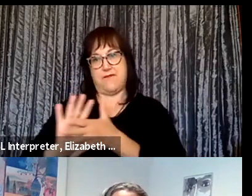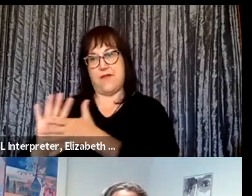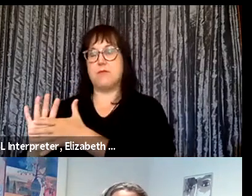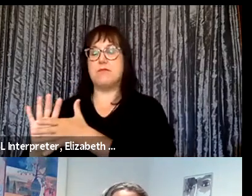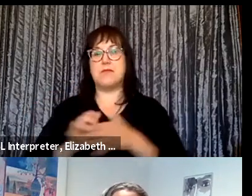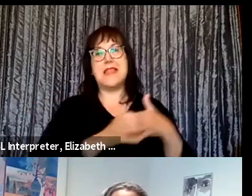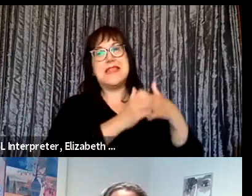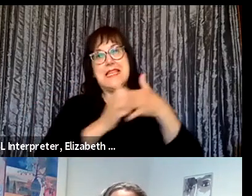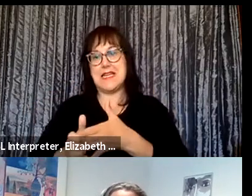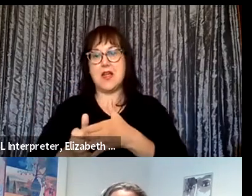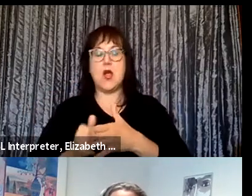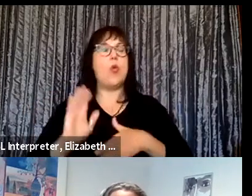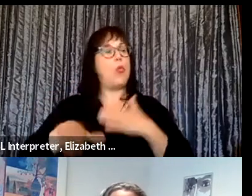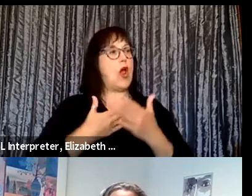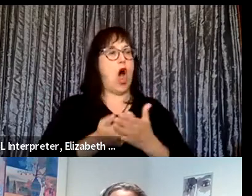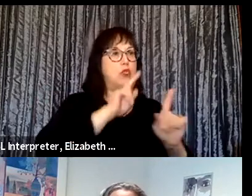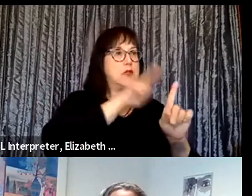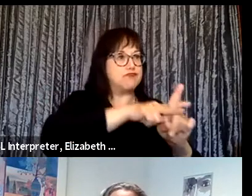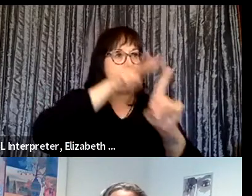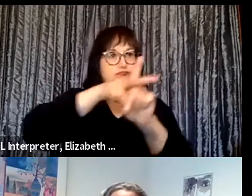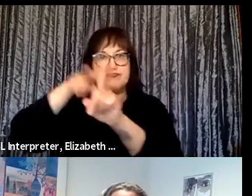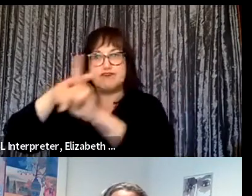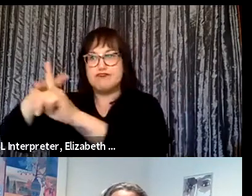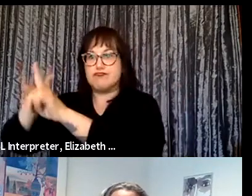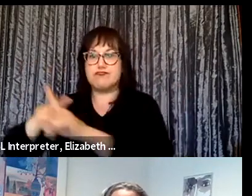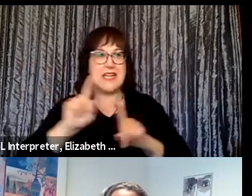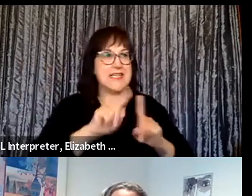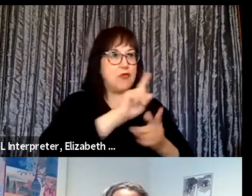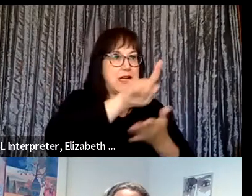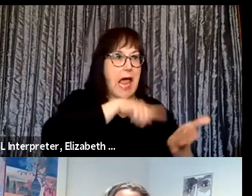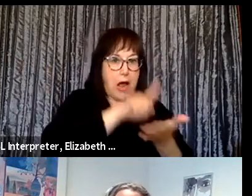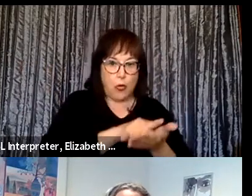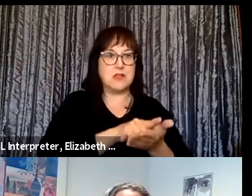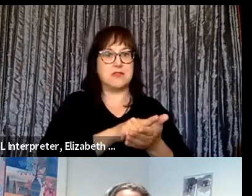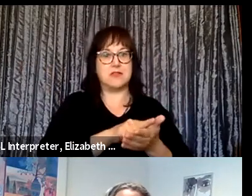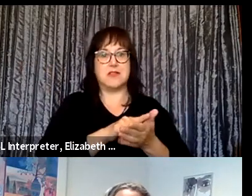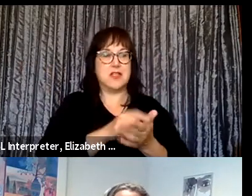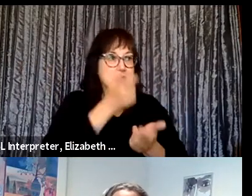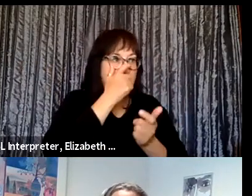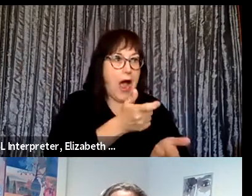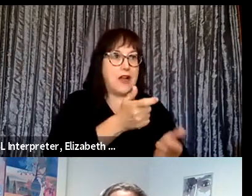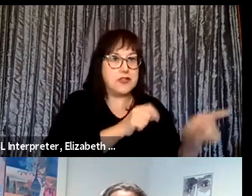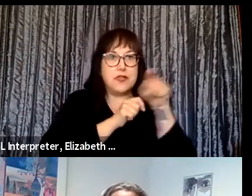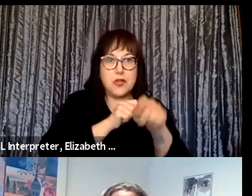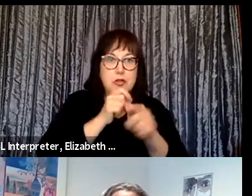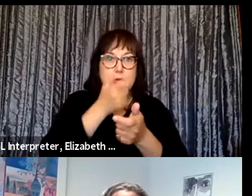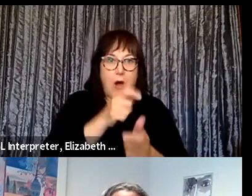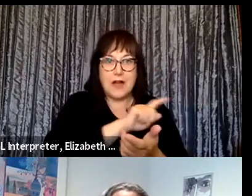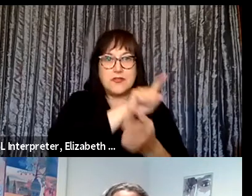We all were assigned different hours of footage to, to look at and try to pull the best parts out of,